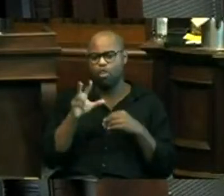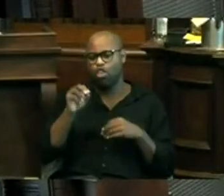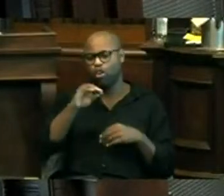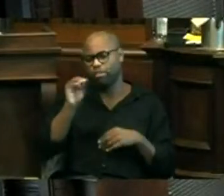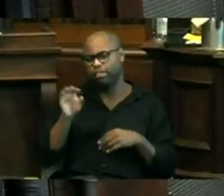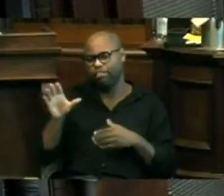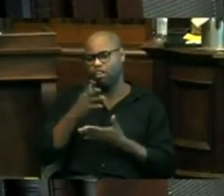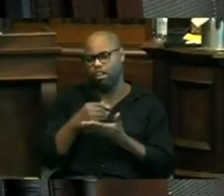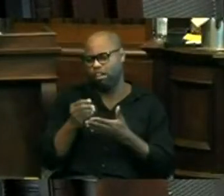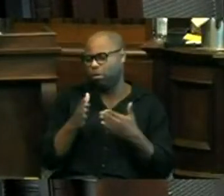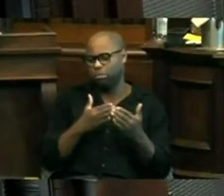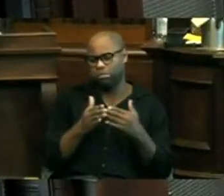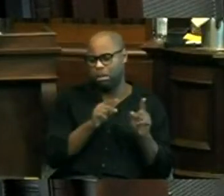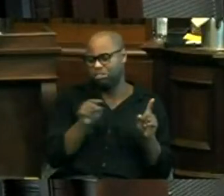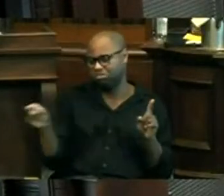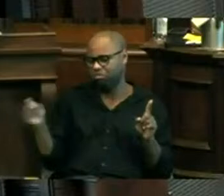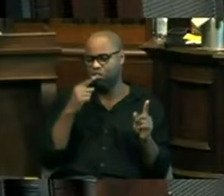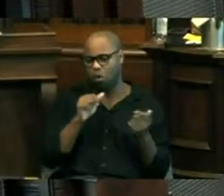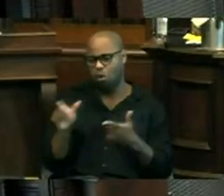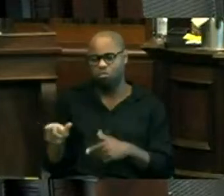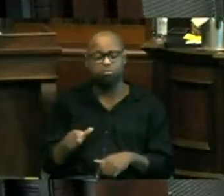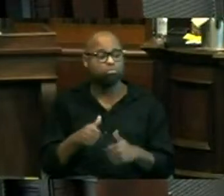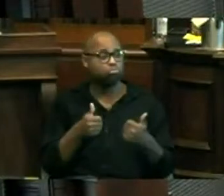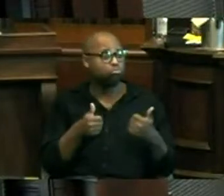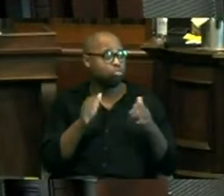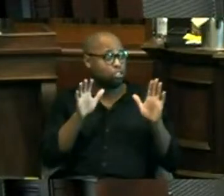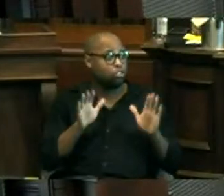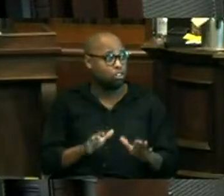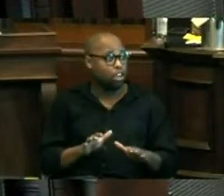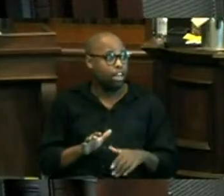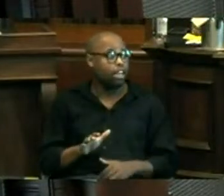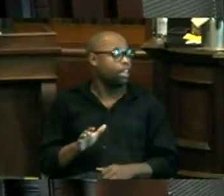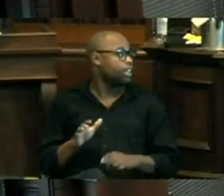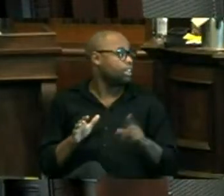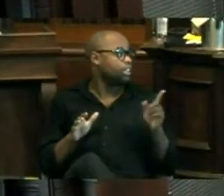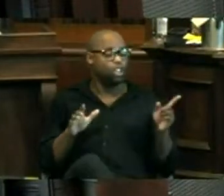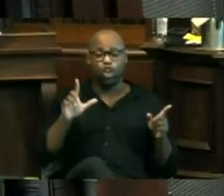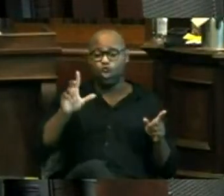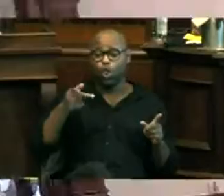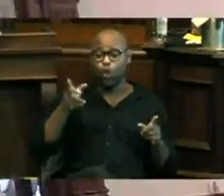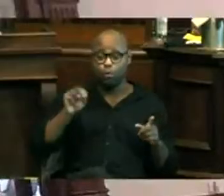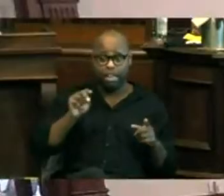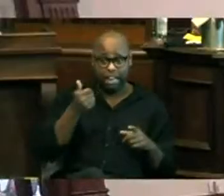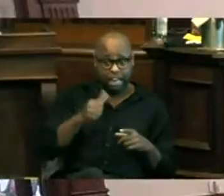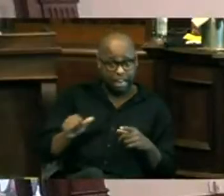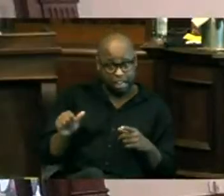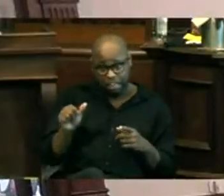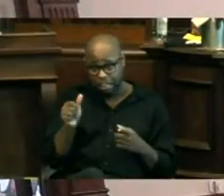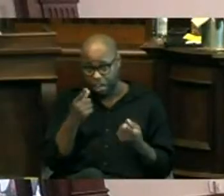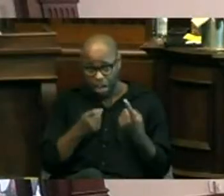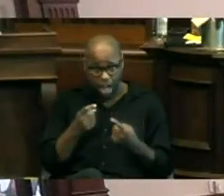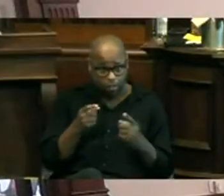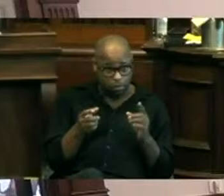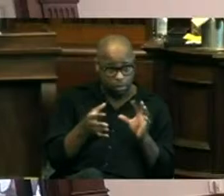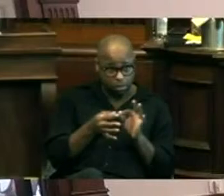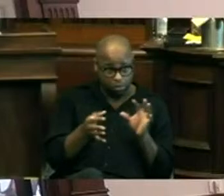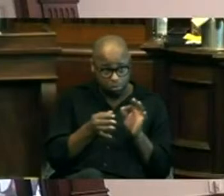many of the residents will not be paying more than 30% of their income regardless. Outstanding.